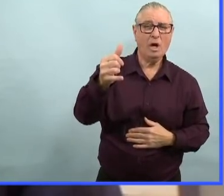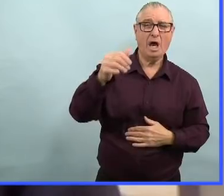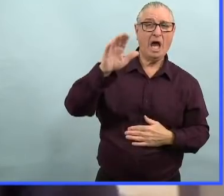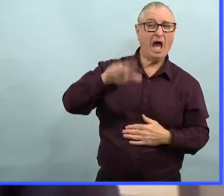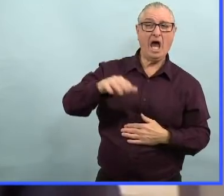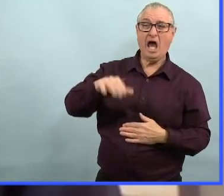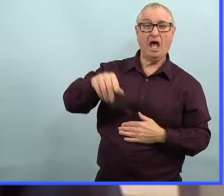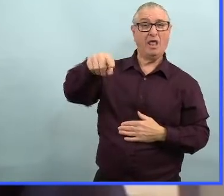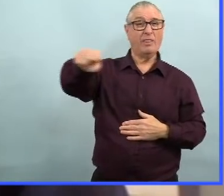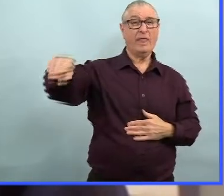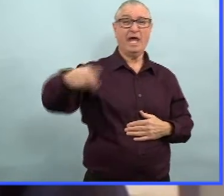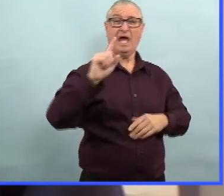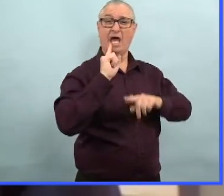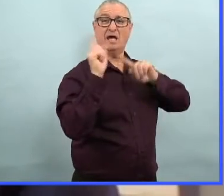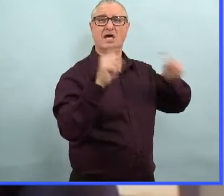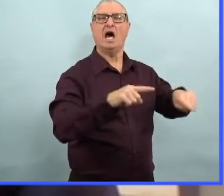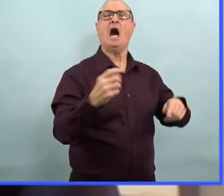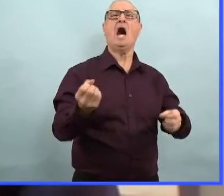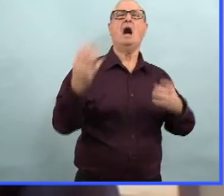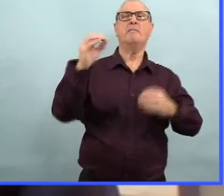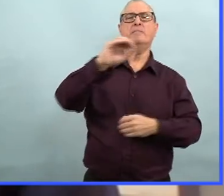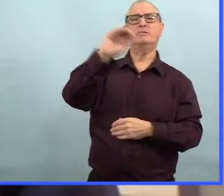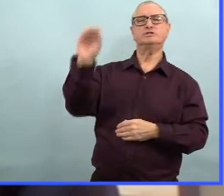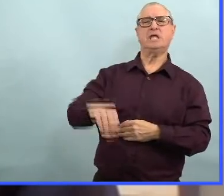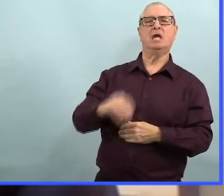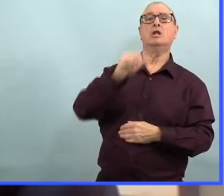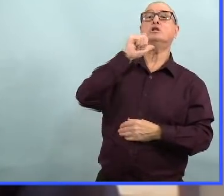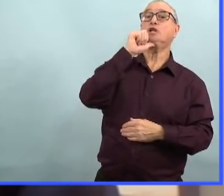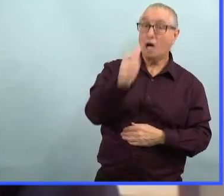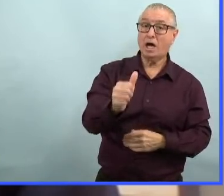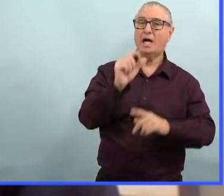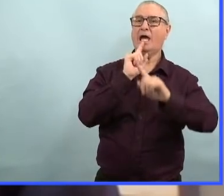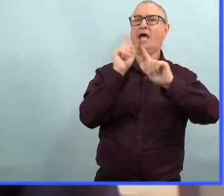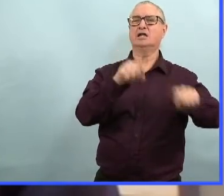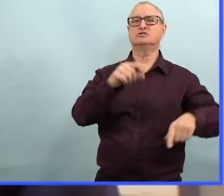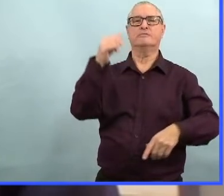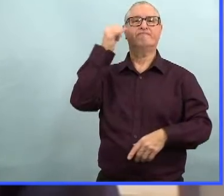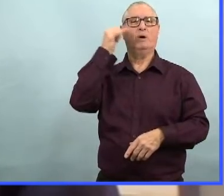yeah and so i mean people leave their contact number uh that they that they want to be reached